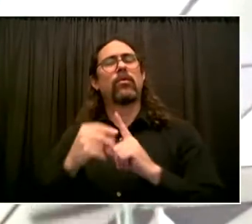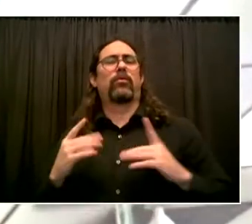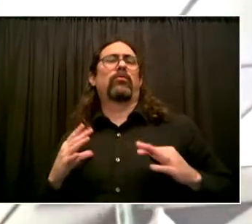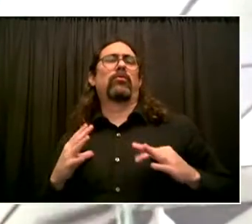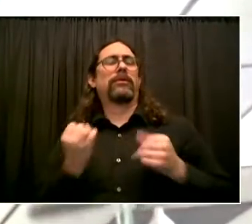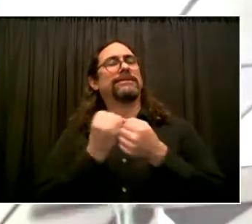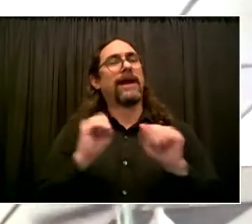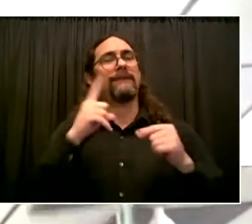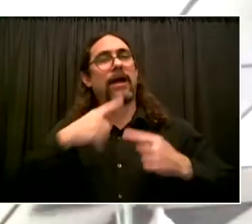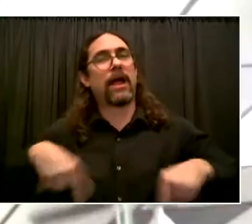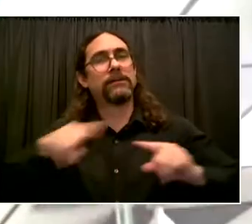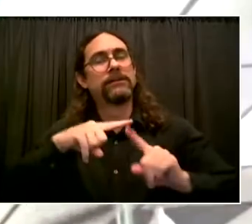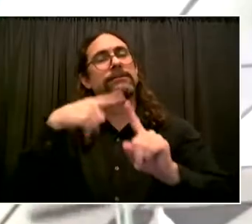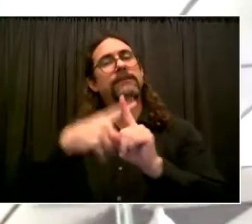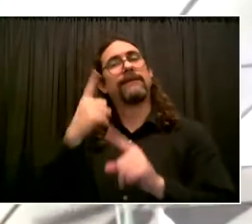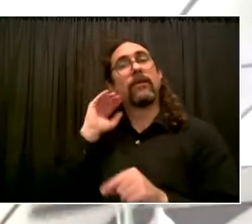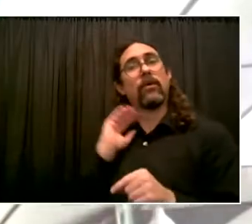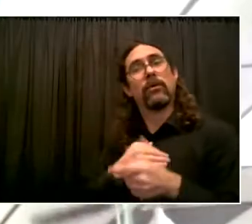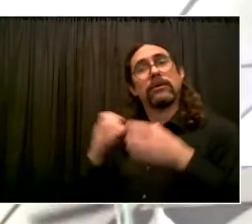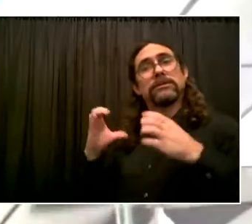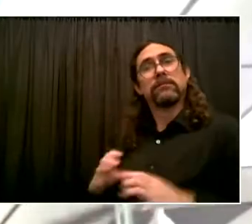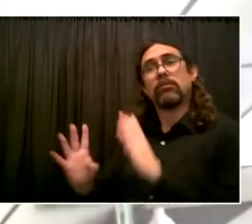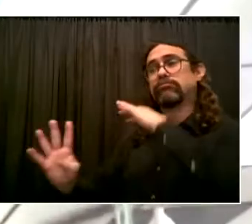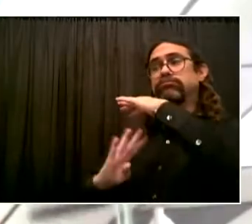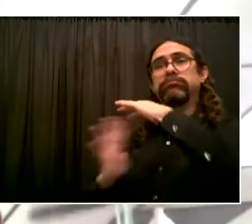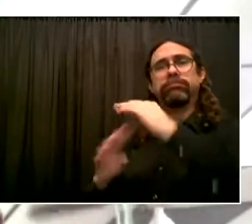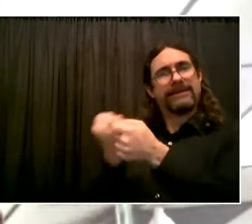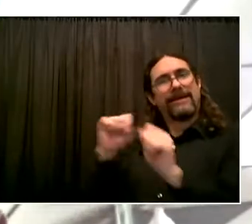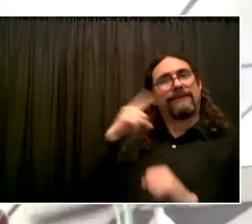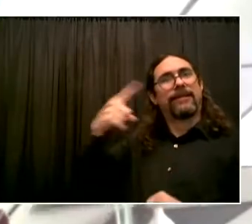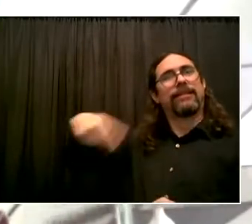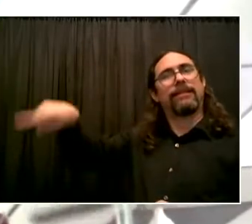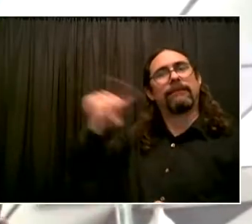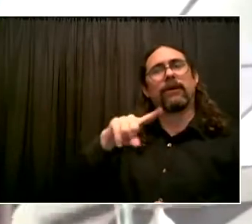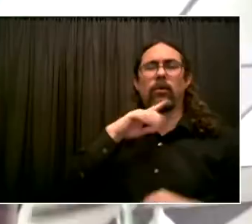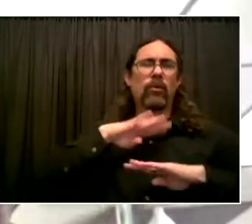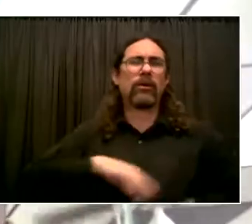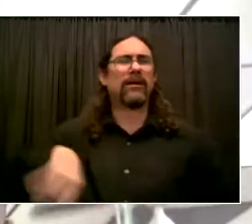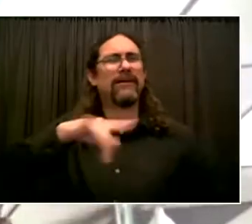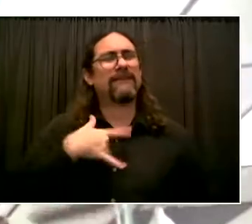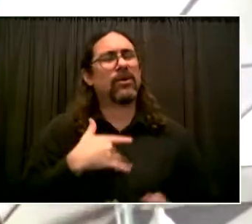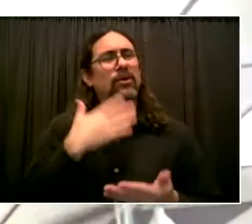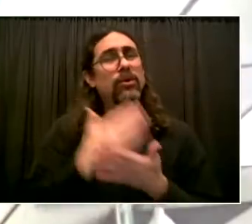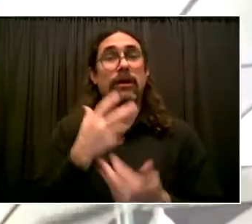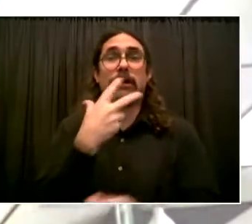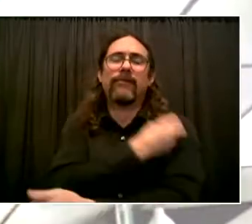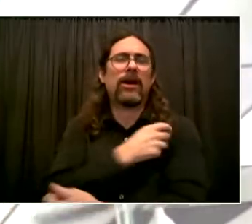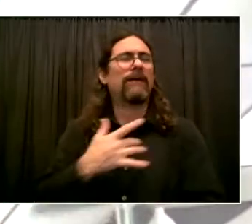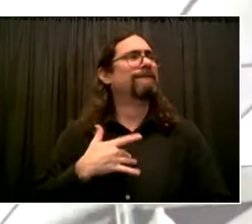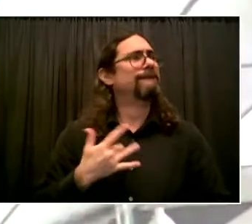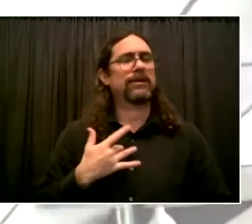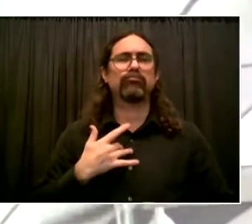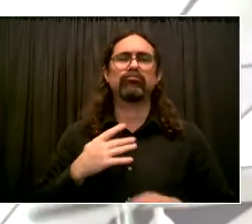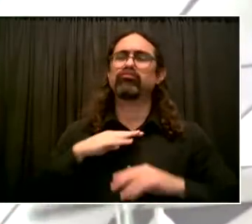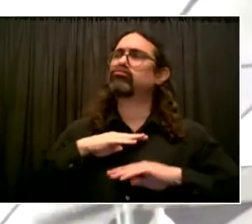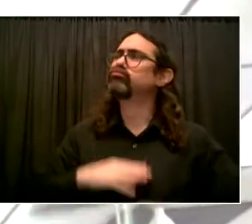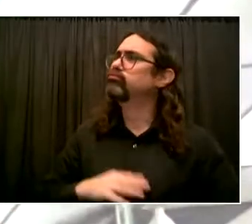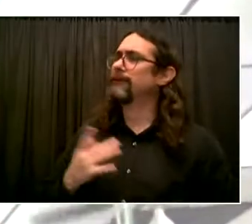IT BIG DIFFERENCE FOR OUR CUSTOMERS AND US KNOWING THAT WE ARE PROTECT DID AND WE FL EESAFE,